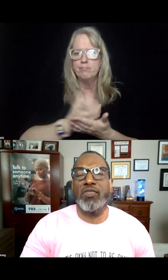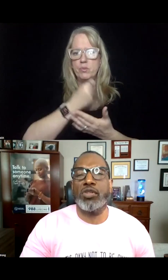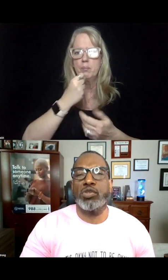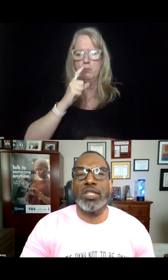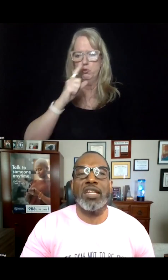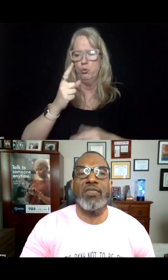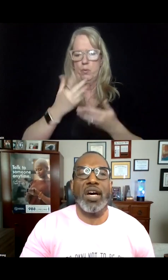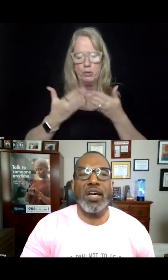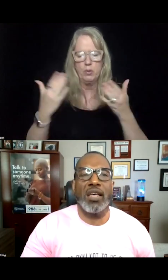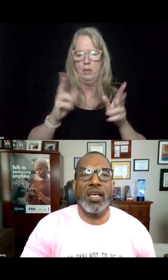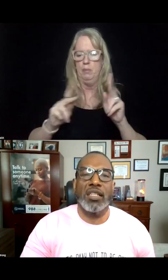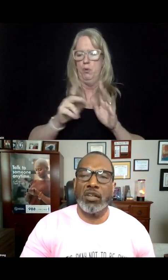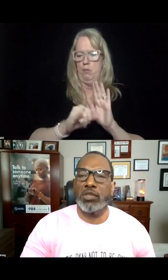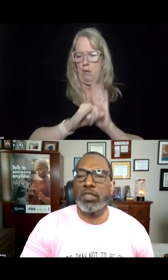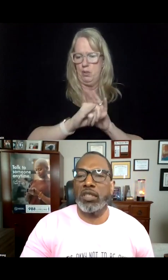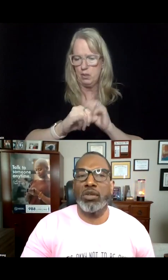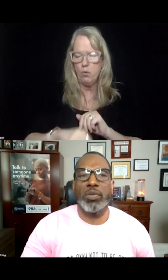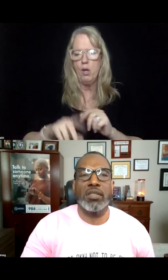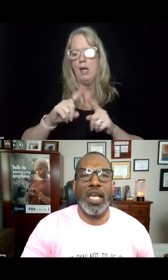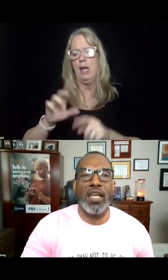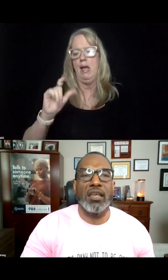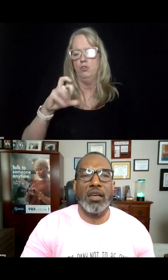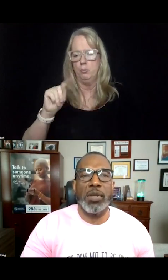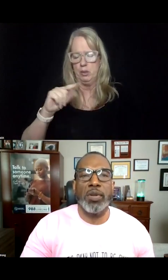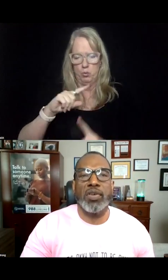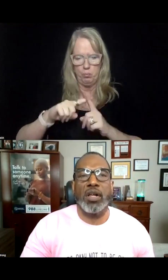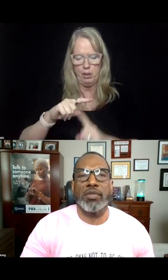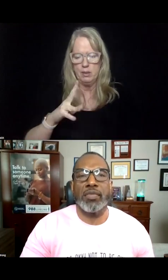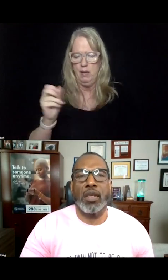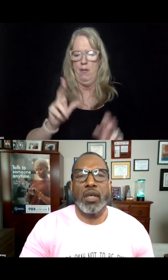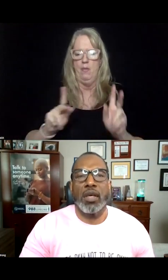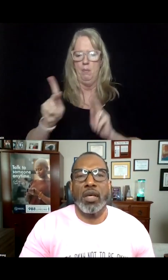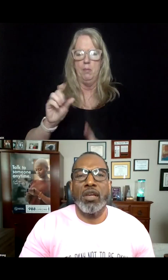INDIVIDUALS WHO IDENTIFY AS LGBTQ+ AND PEOPLE OF COLOR.